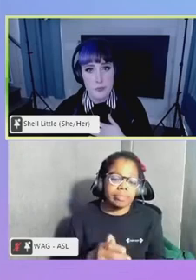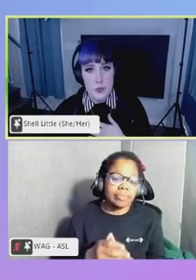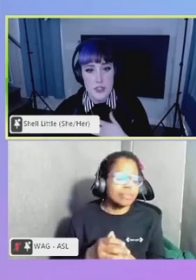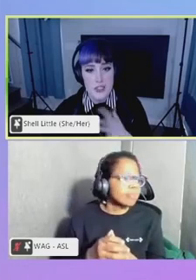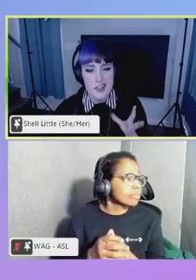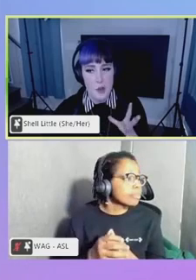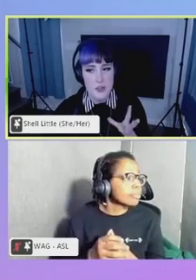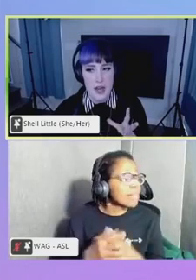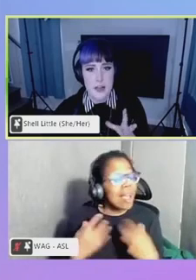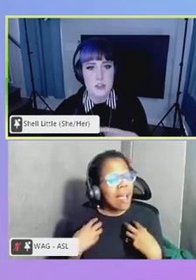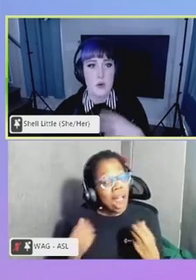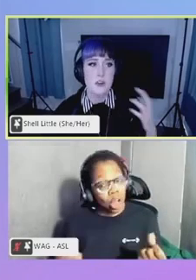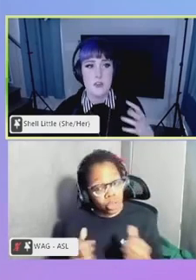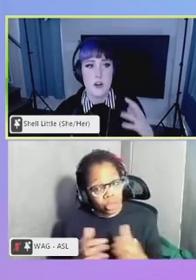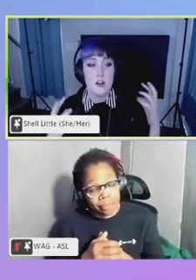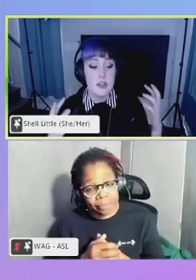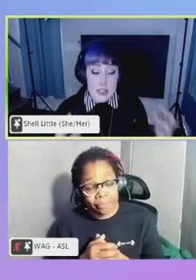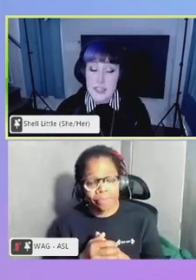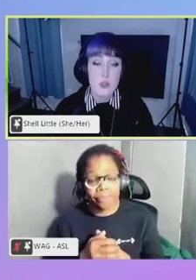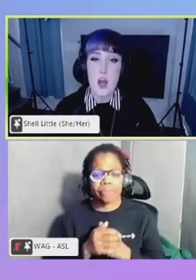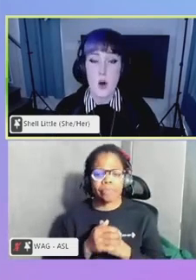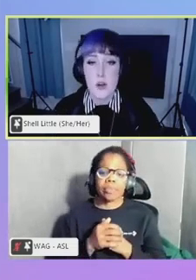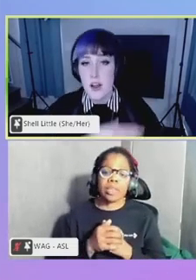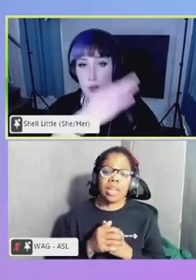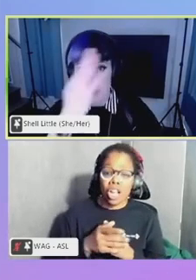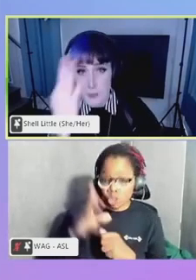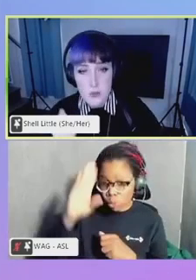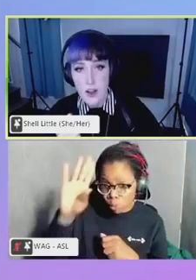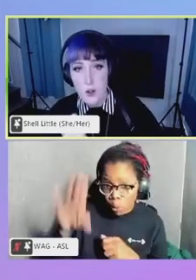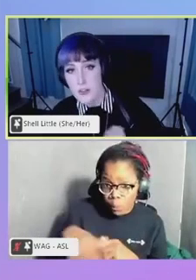new skill when they should be someone else's job? Advocating for yourself with boundary statements is a big suggestion